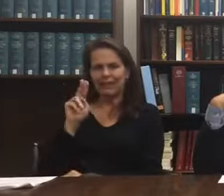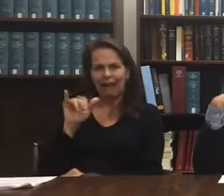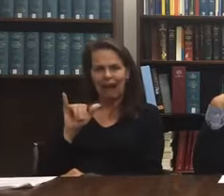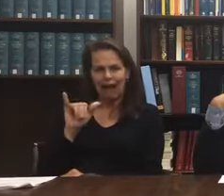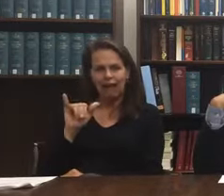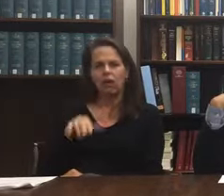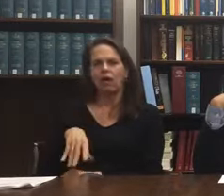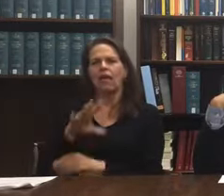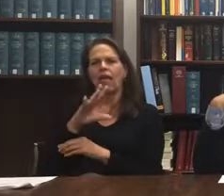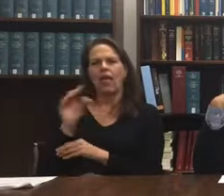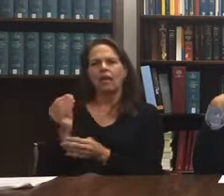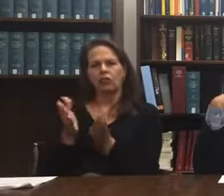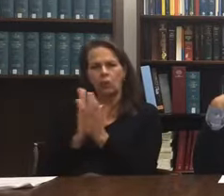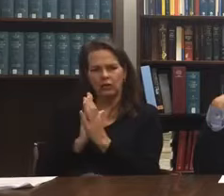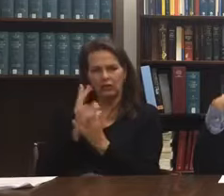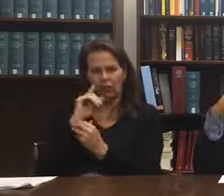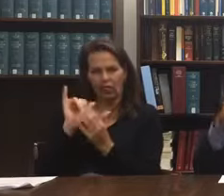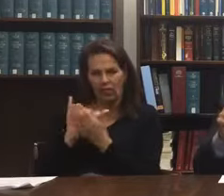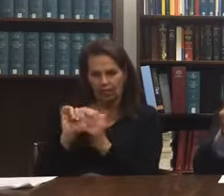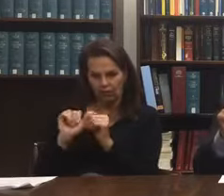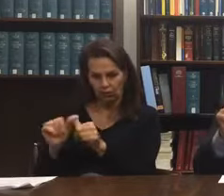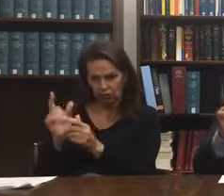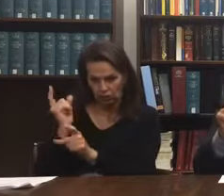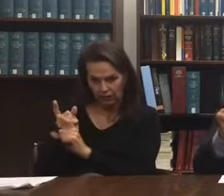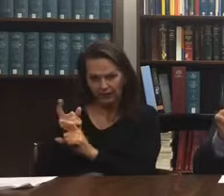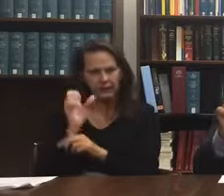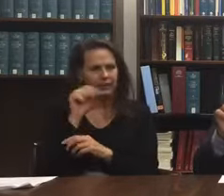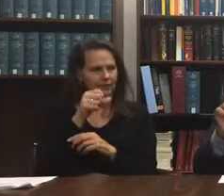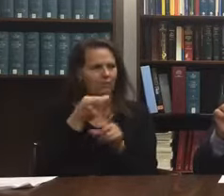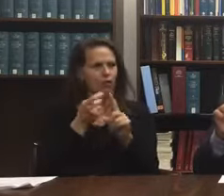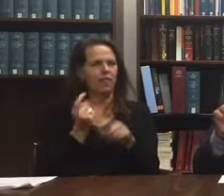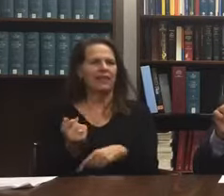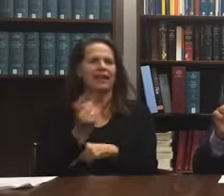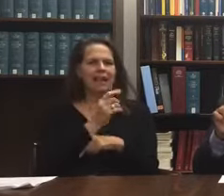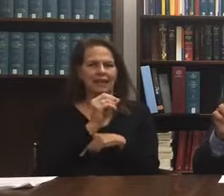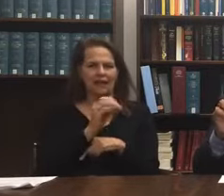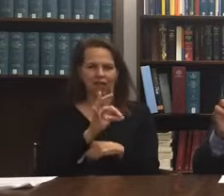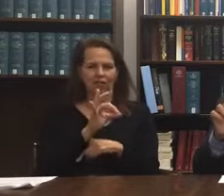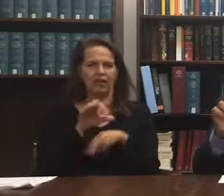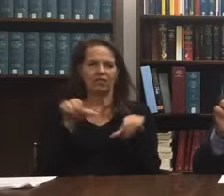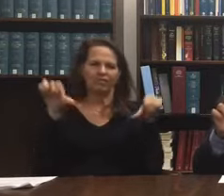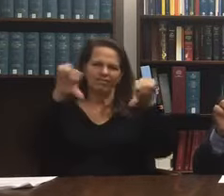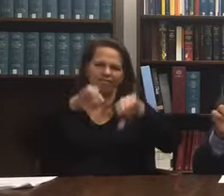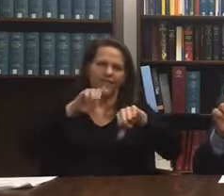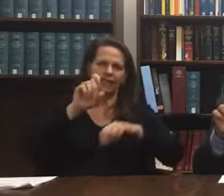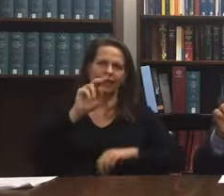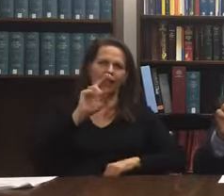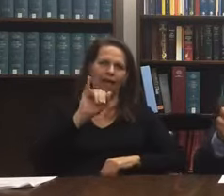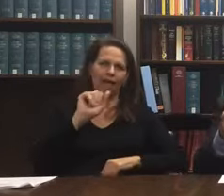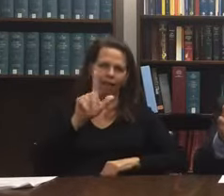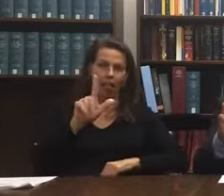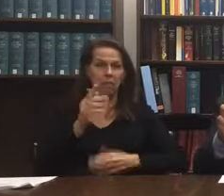request for continuance is that correct that's correct it's from the date of the denial or reduction notice so you may it may be less than 10 days by the time you